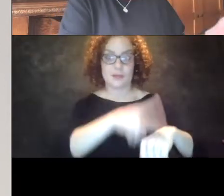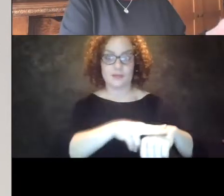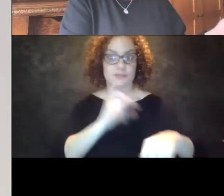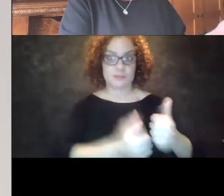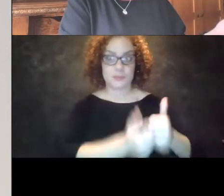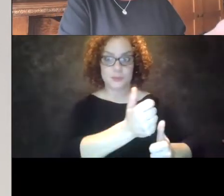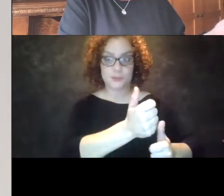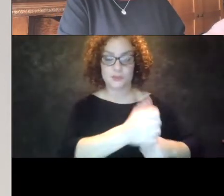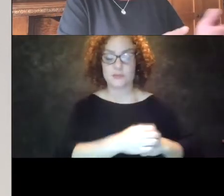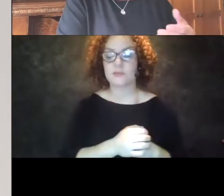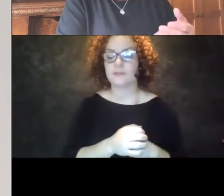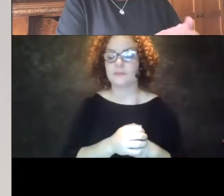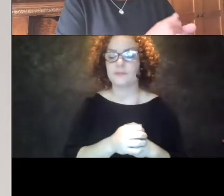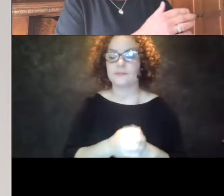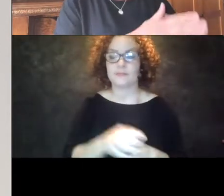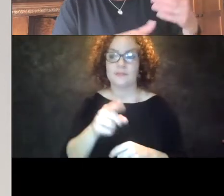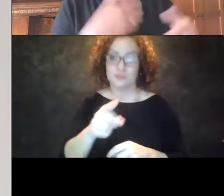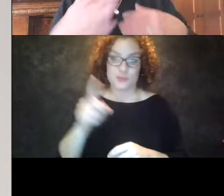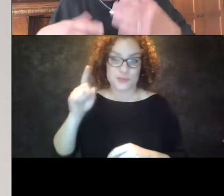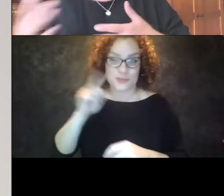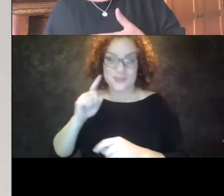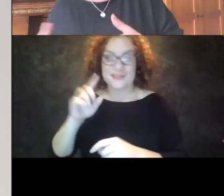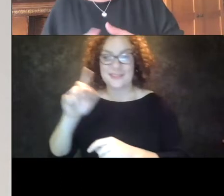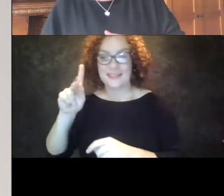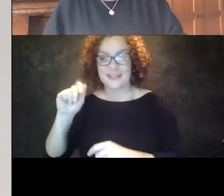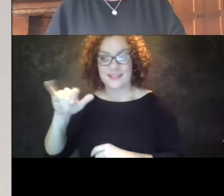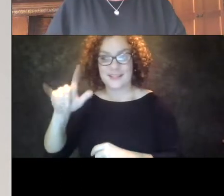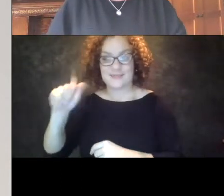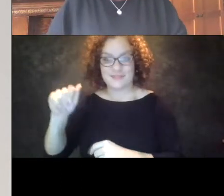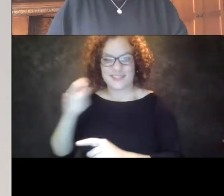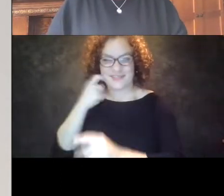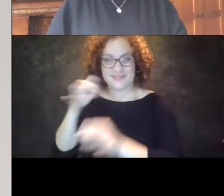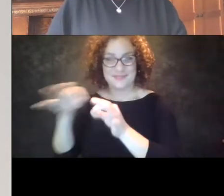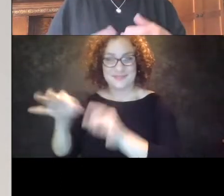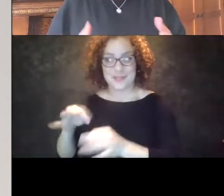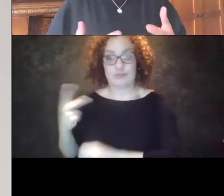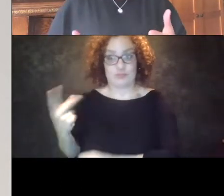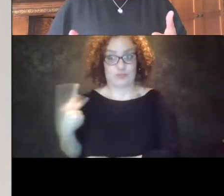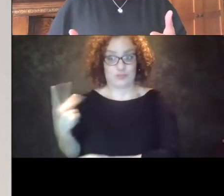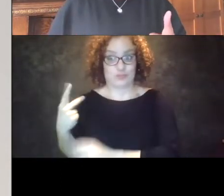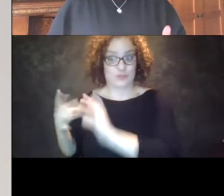Kayla's example of our relationship and how it evolved, what these relationships do is